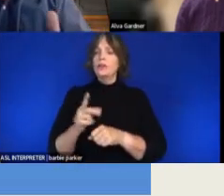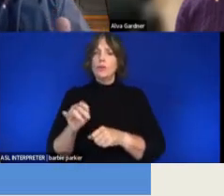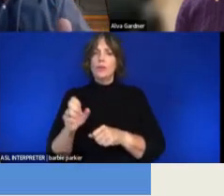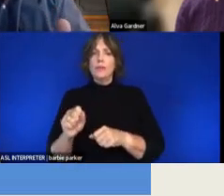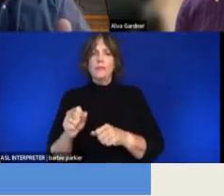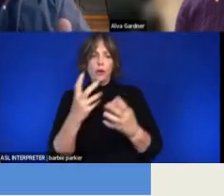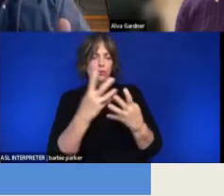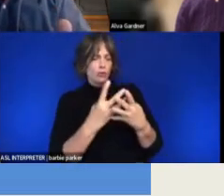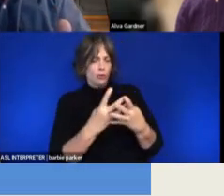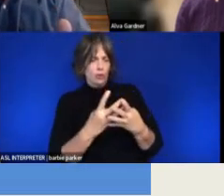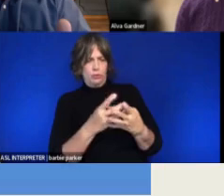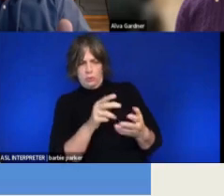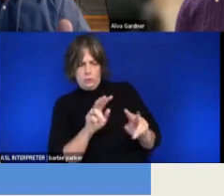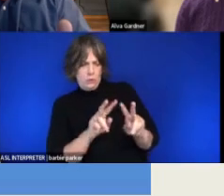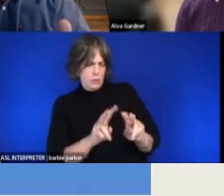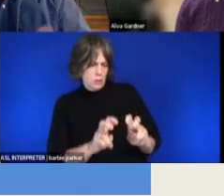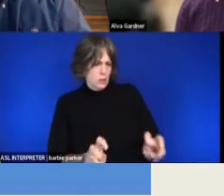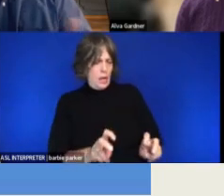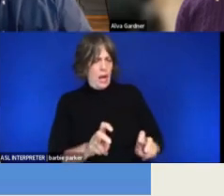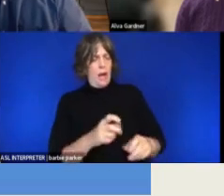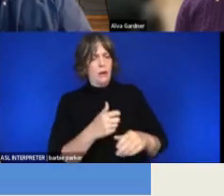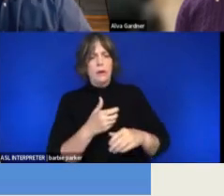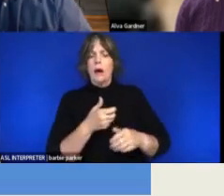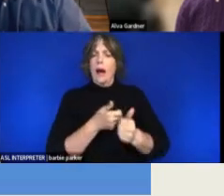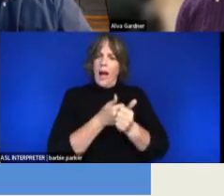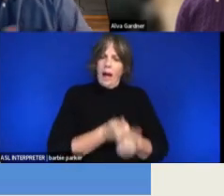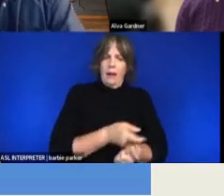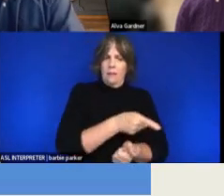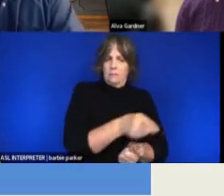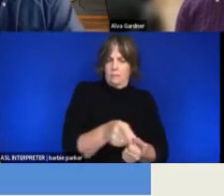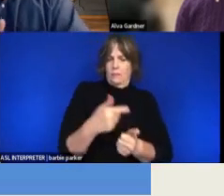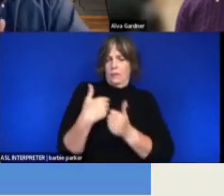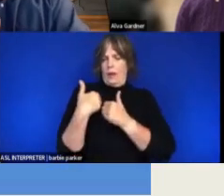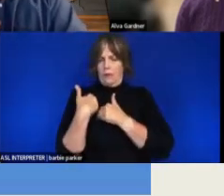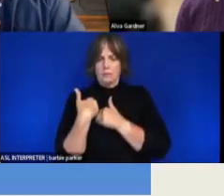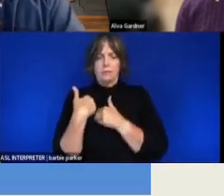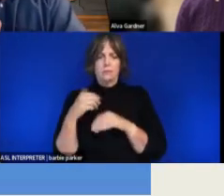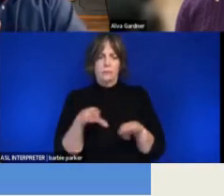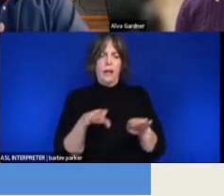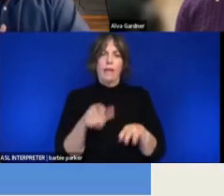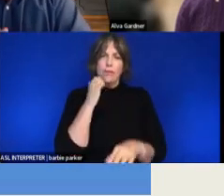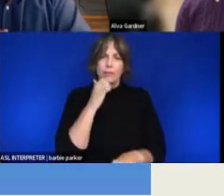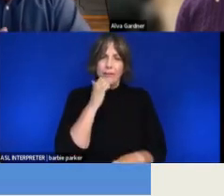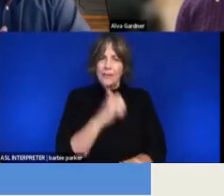people accountable to the day to day behavior. It helps define and reinforce the desired organizational culture we want,